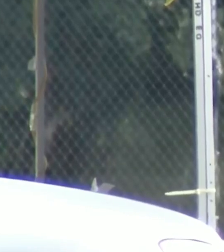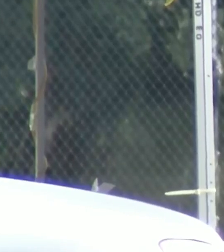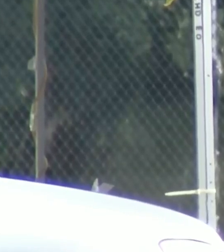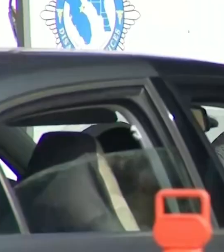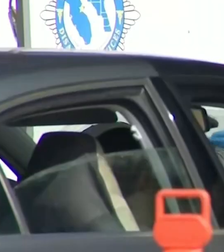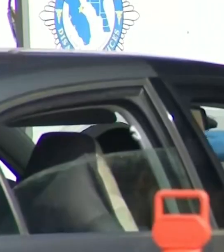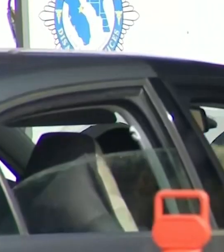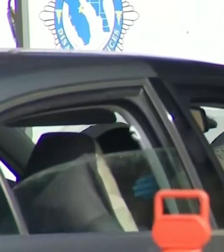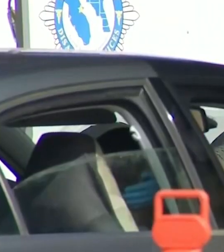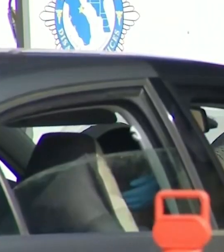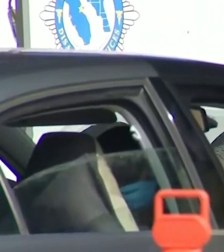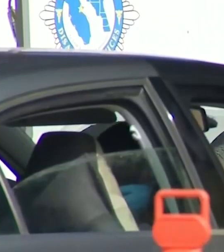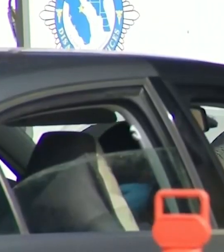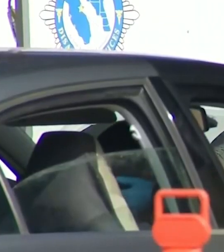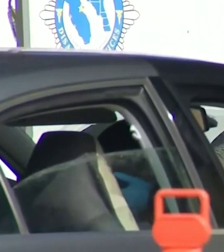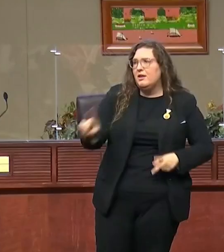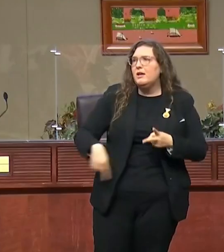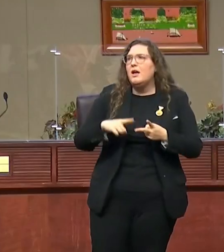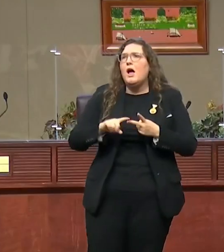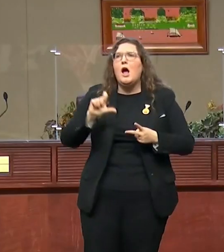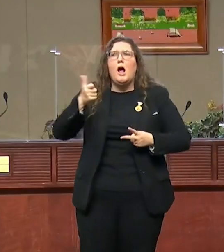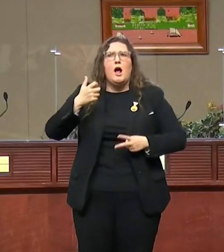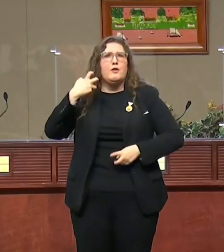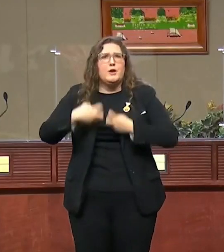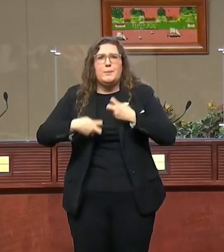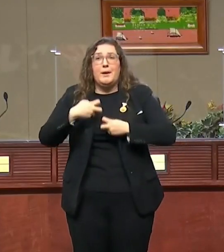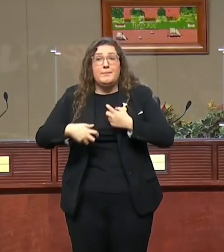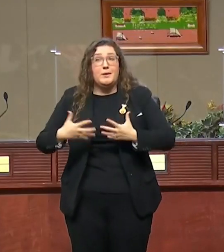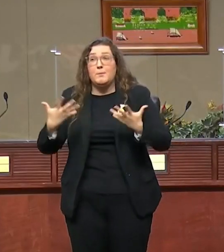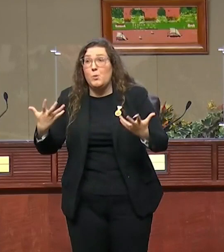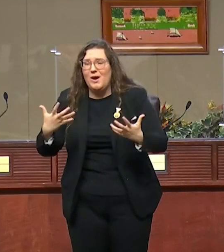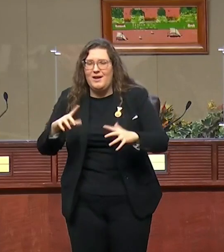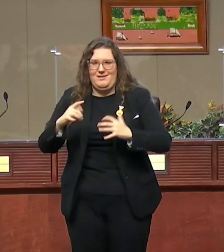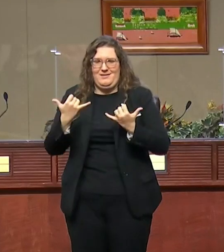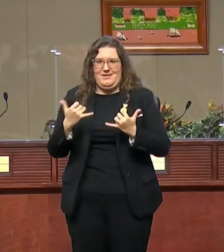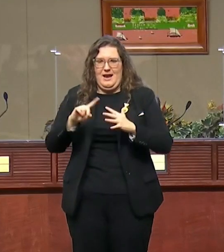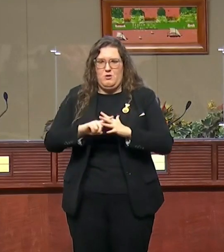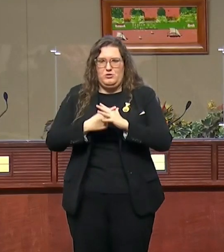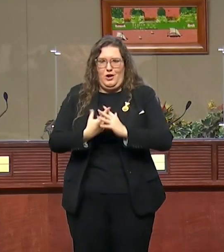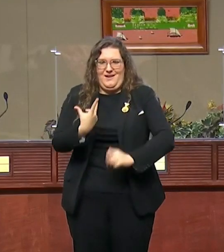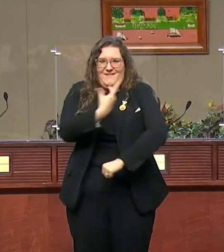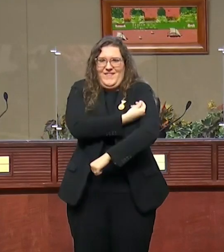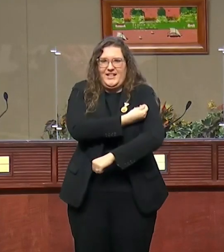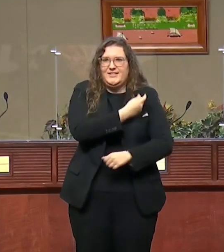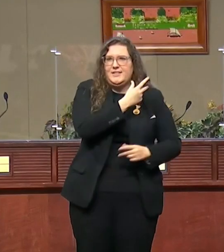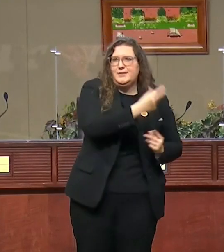INTERNATIONAL AIRPORT CEO PHIL BROWN SAYING THURSDAY, IF SUCH A MANDATE WERE TO BE PUT INTO BROWN SAYING THURSDAY, IF SUCH A MANDATE WERE TO BE PUT INTO PLACE. THE COUNTY WOULD NEED A MANDATE WERE TO BE PUT INTO PLACE. THE COUNTY WOULD NEED TO INCREASE ITS CURRENT PLACE. THE COUNTY WOULD NEED TO INCREASE ITS CURRENT TESTING BY 42%. DO YOU’VE GOT